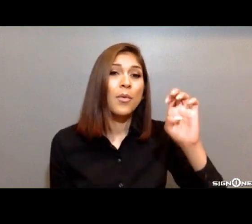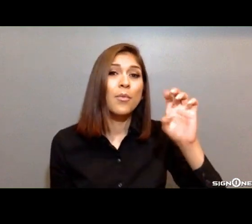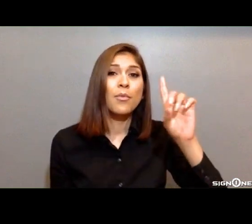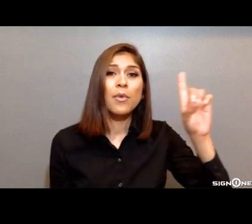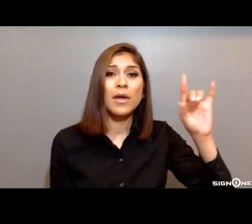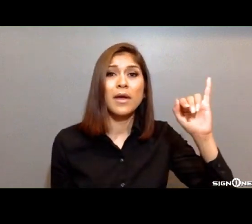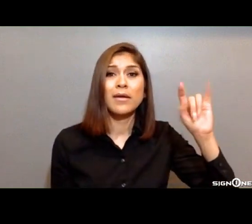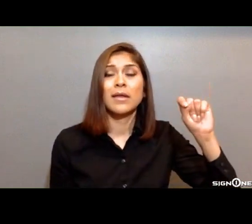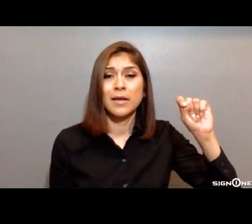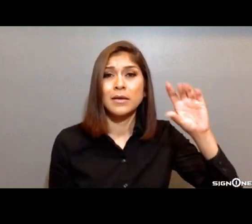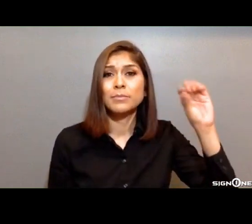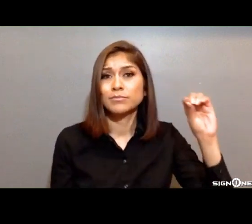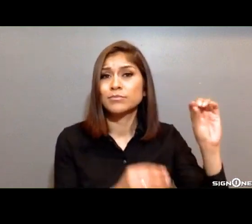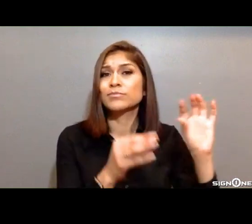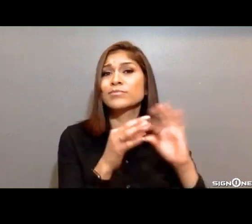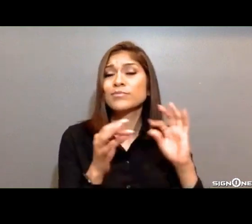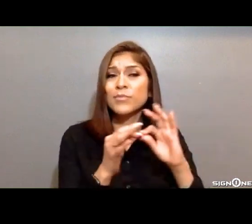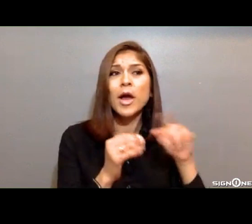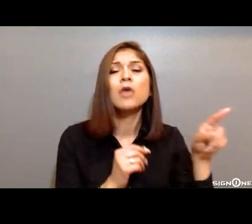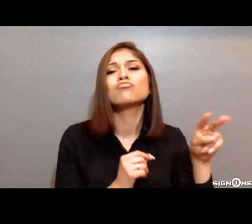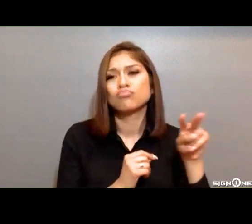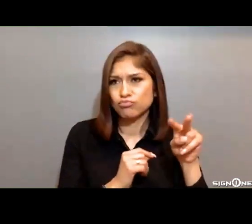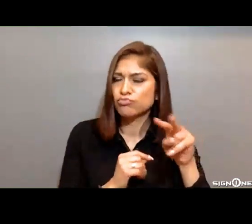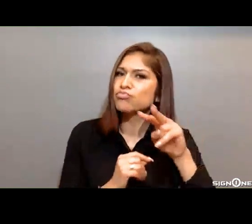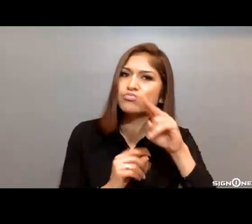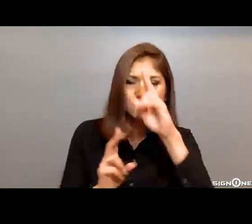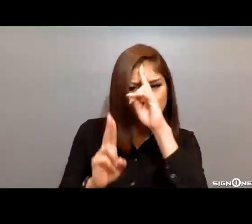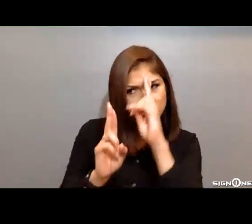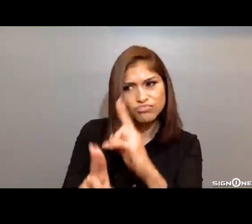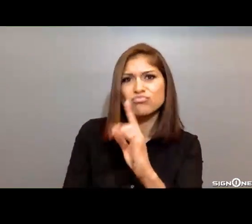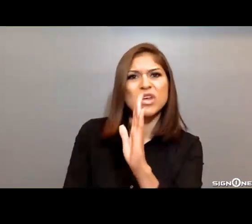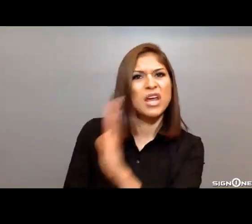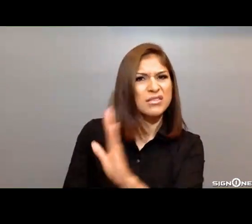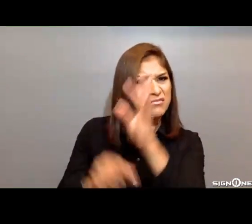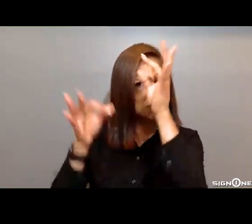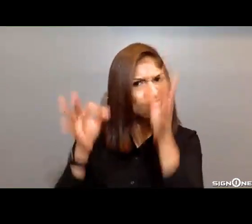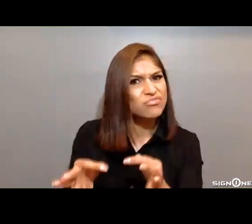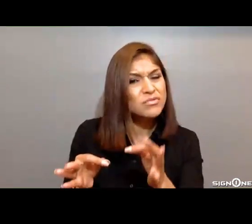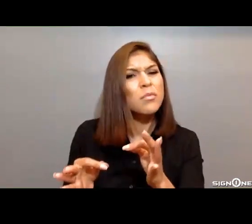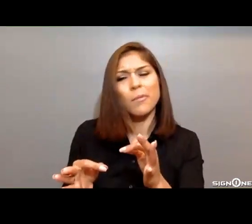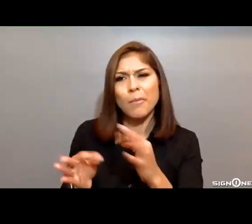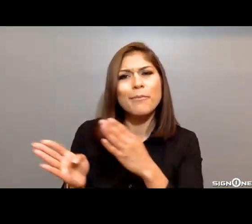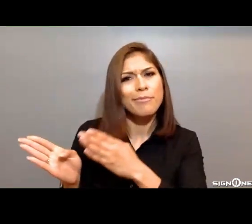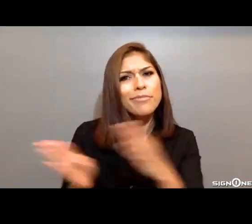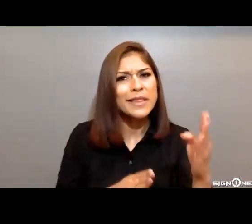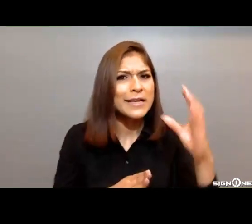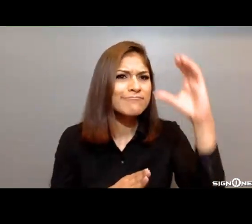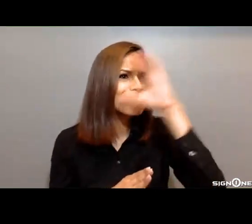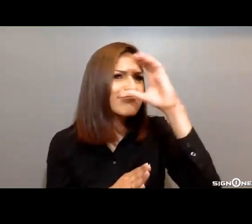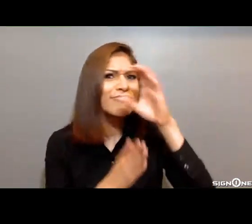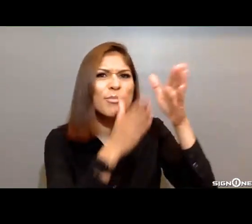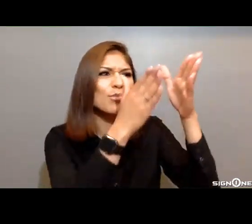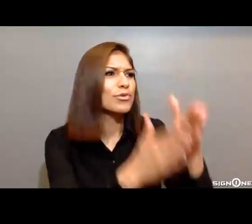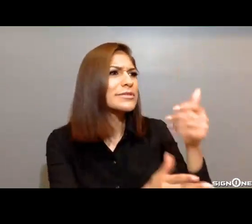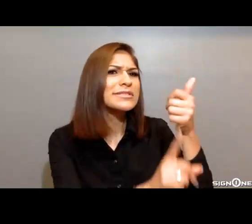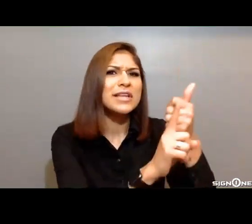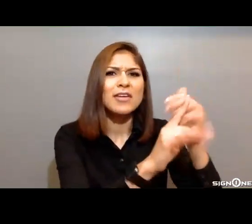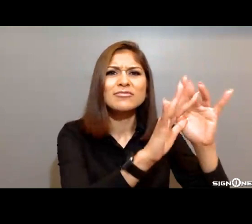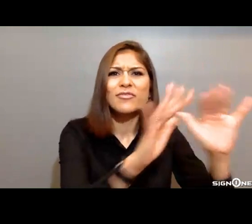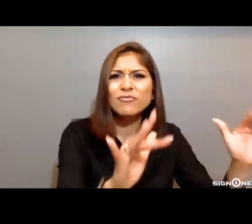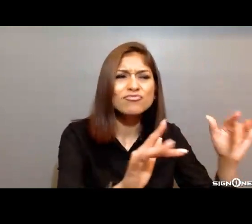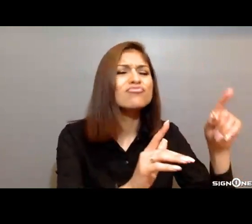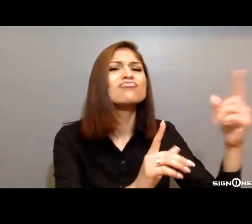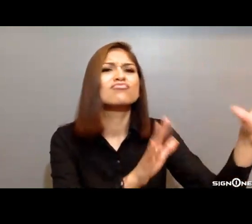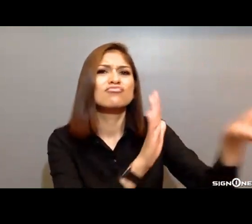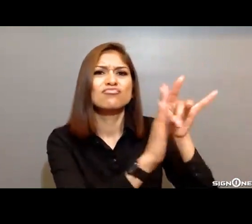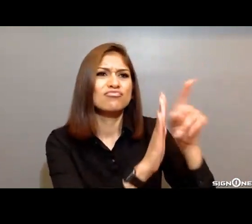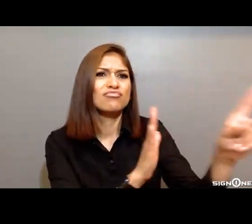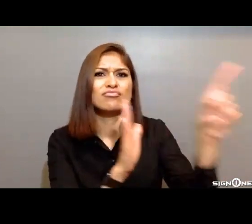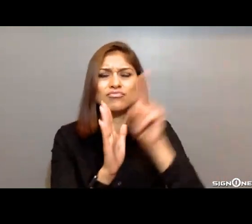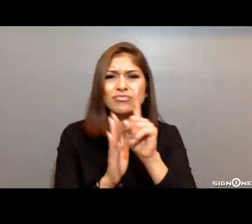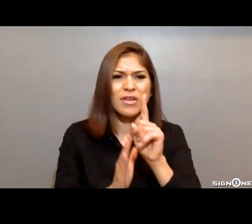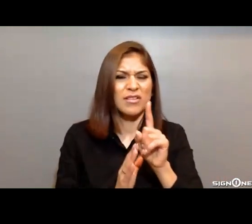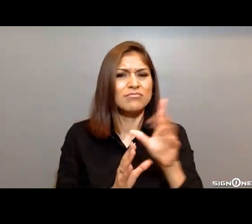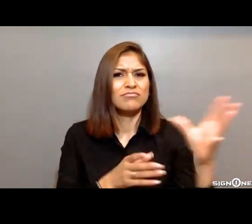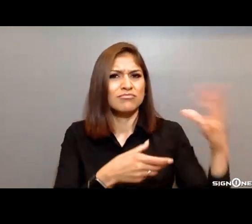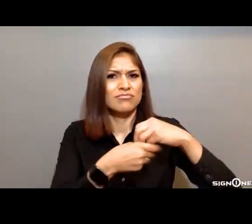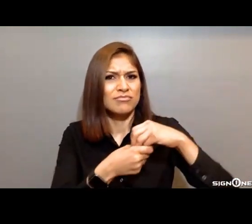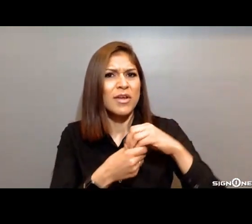Reddit said it would honor Ohanian's request to fill his seat on the company's five person